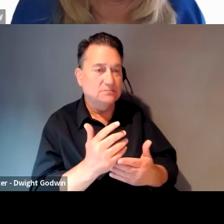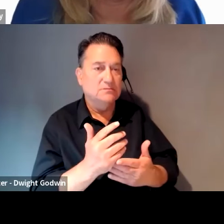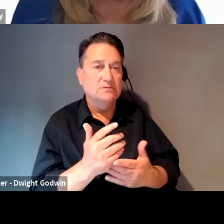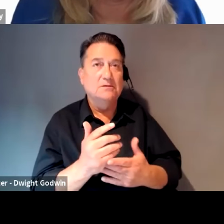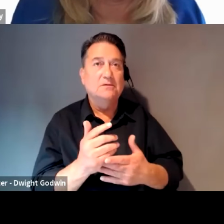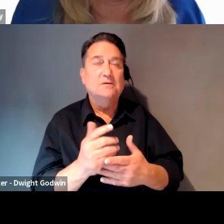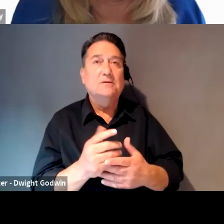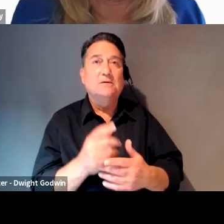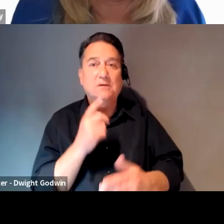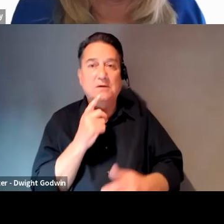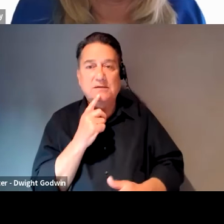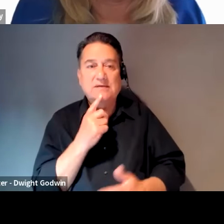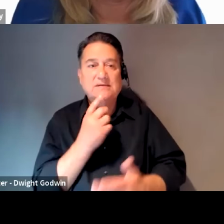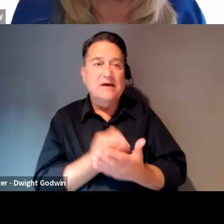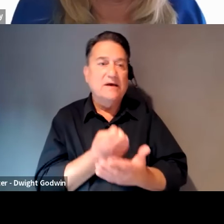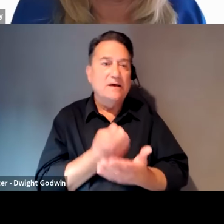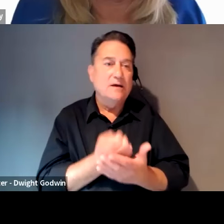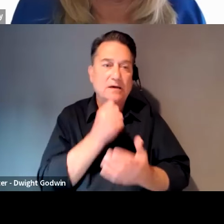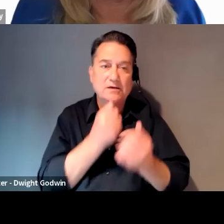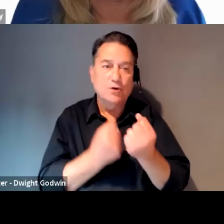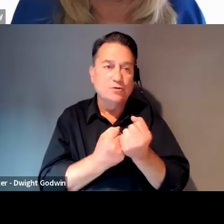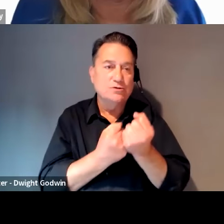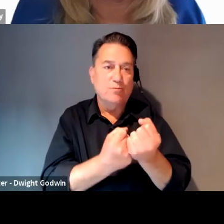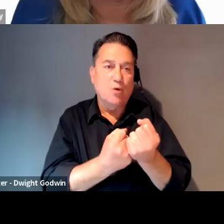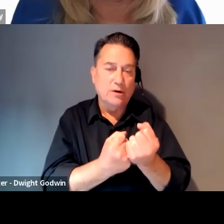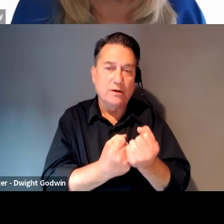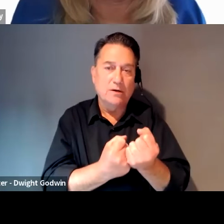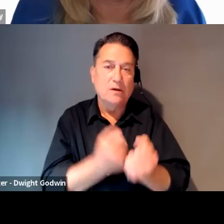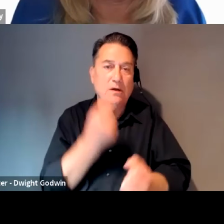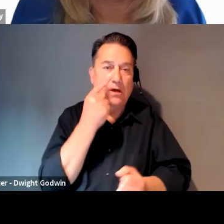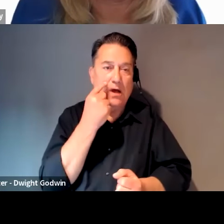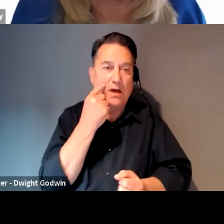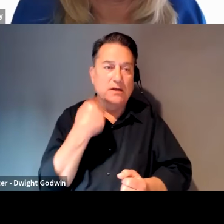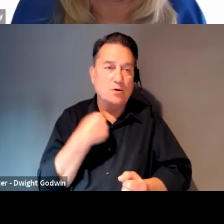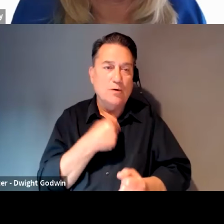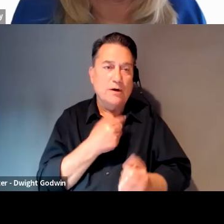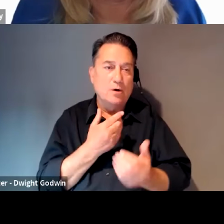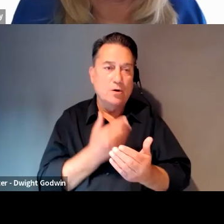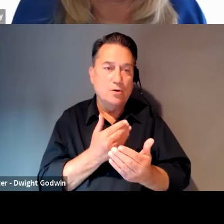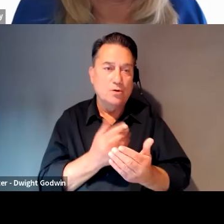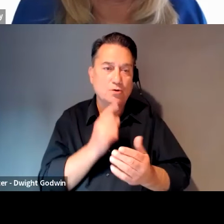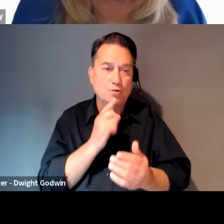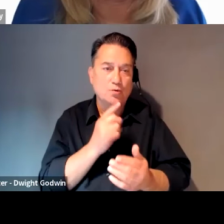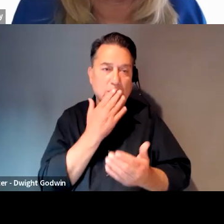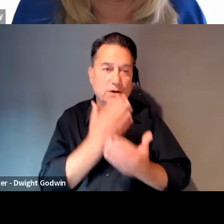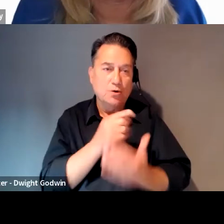They say the economics don't support it. I think we're getting closer to really good quality economic data.